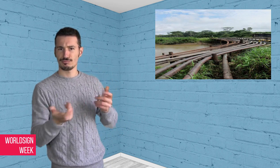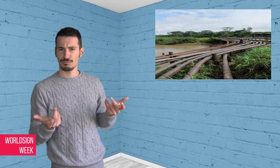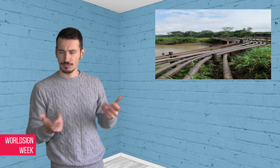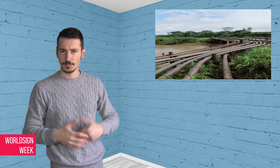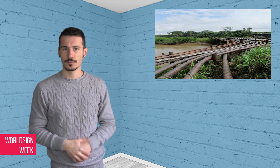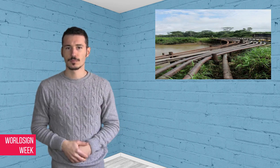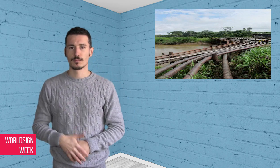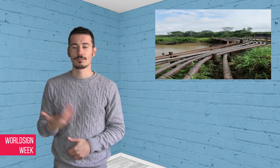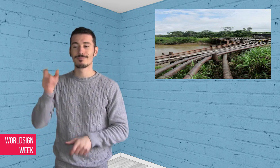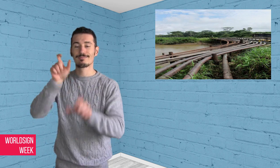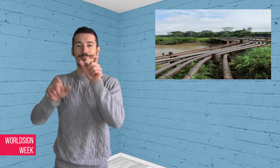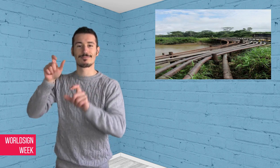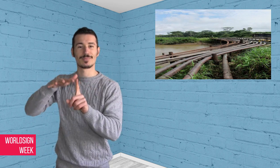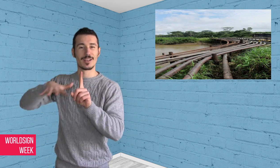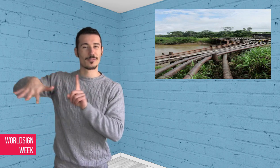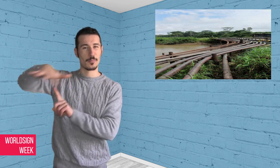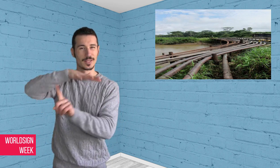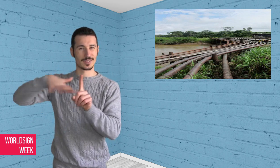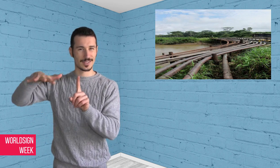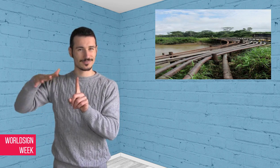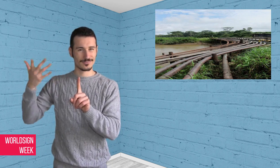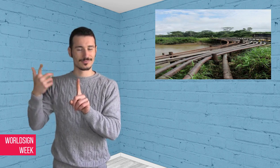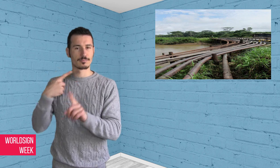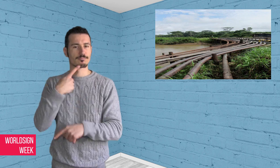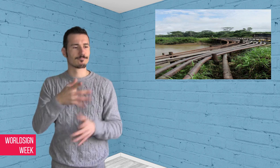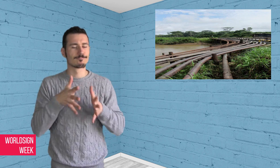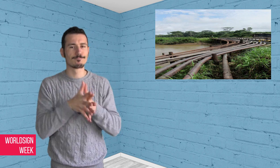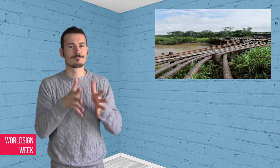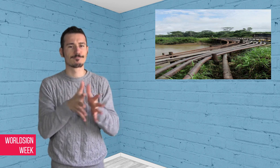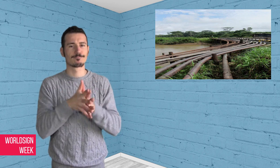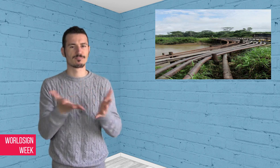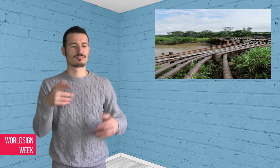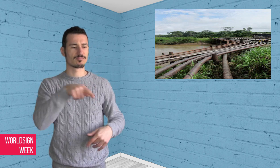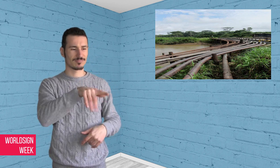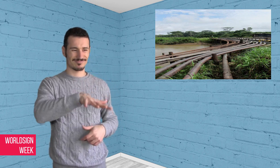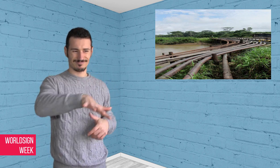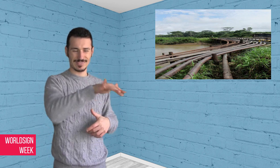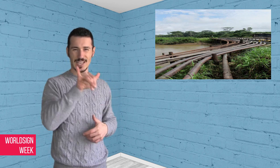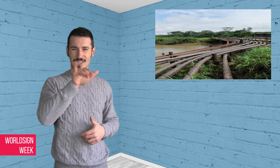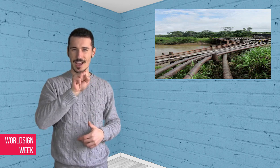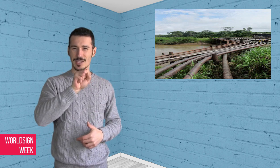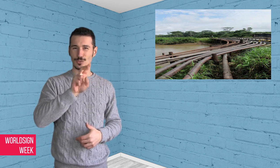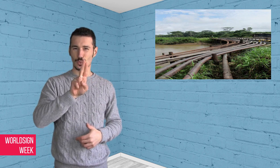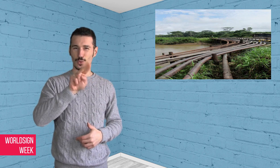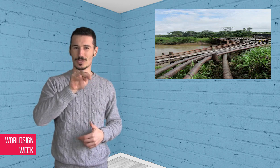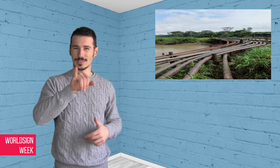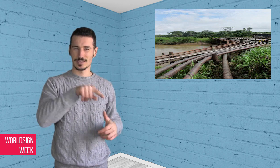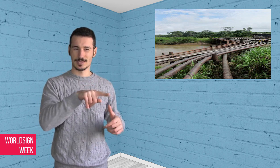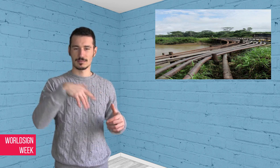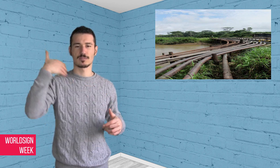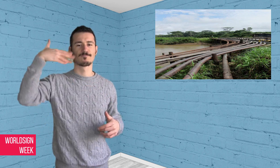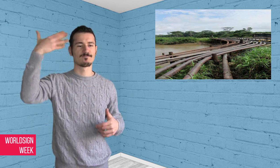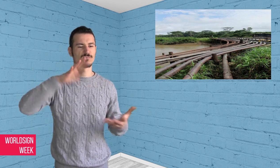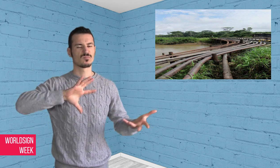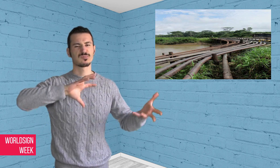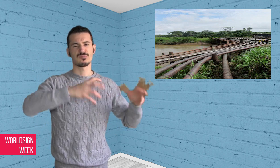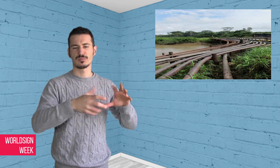out of the rainforest. Critics fear that oil will destroy Yasuni in the same way